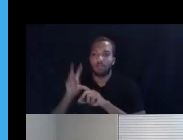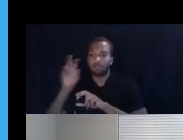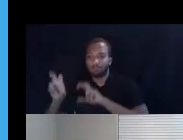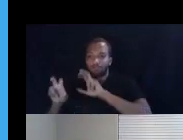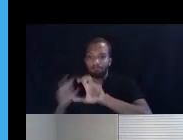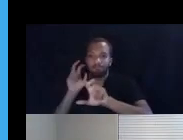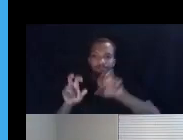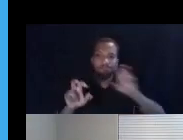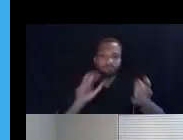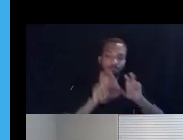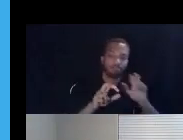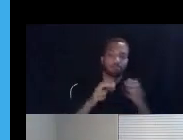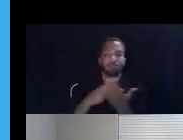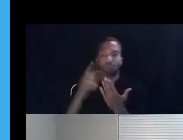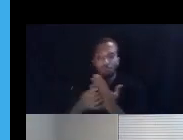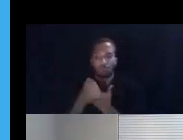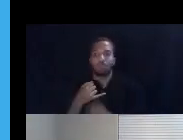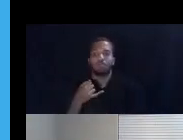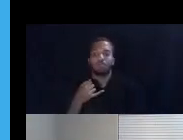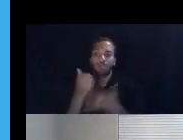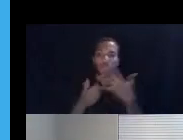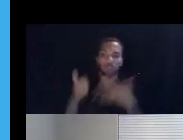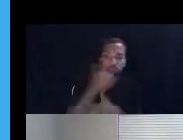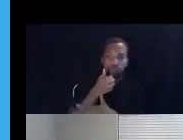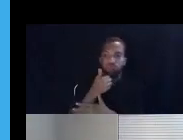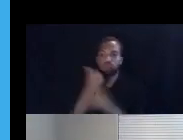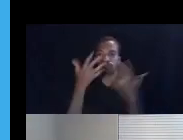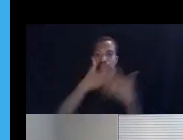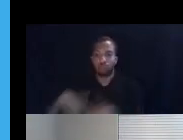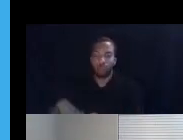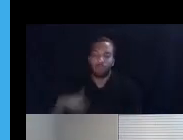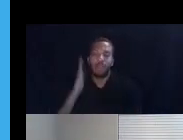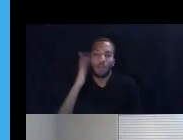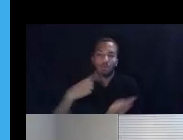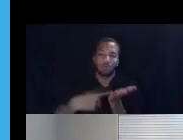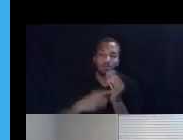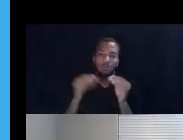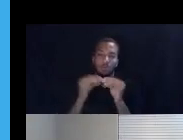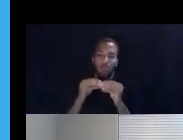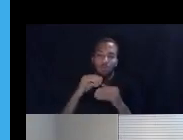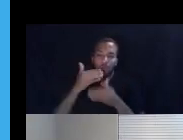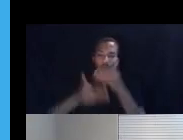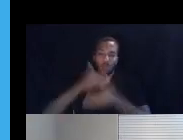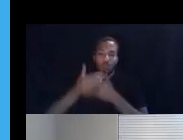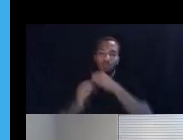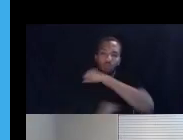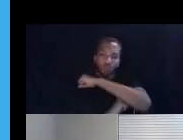and projects that align with the CHIP goals and priorities. So I'll talk a little bit about those processes and structures now.